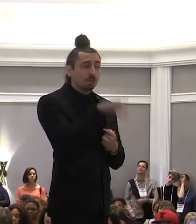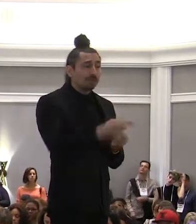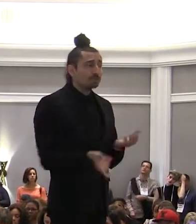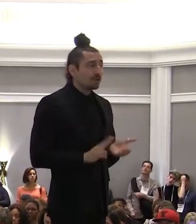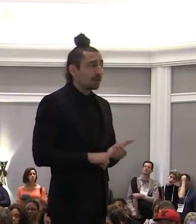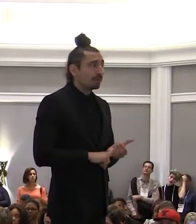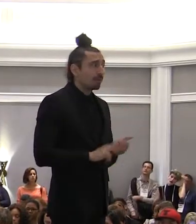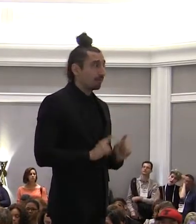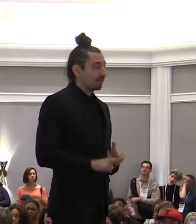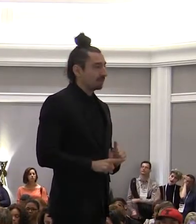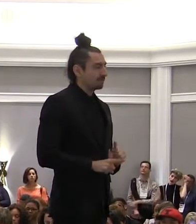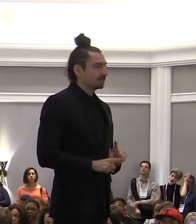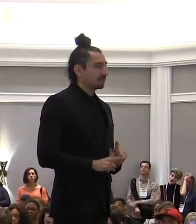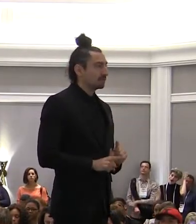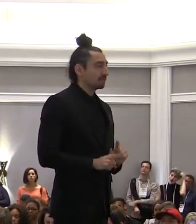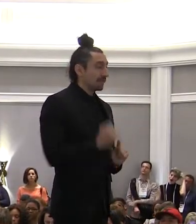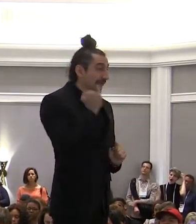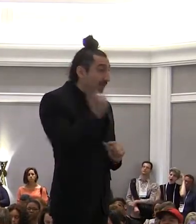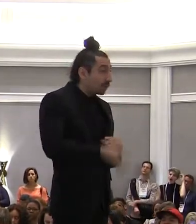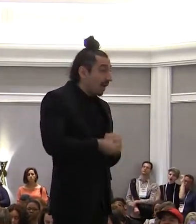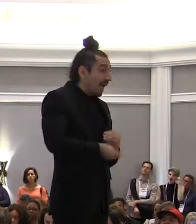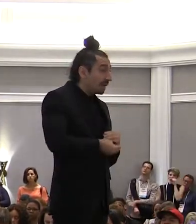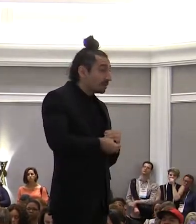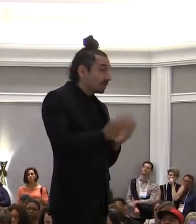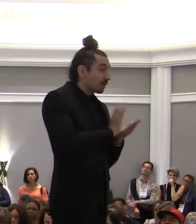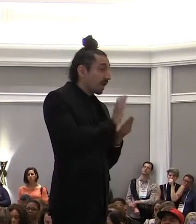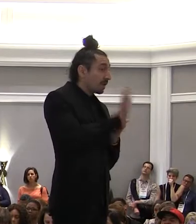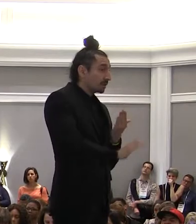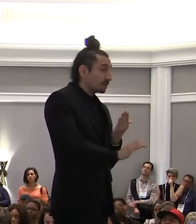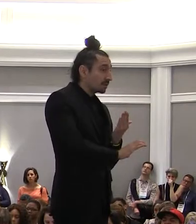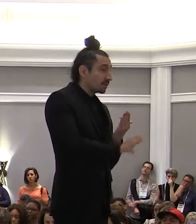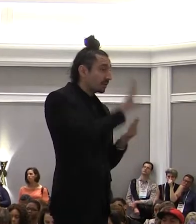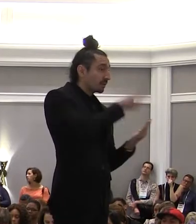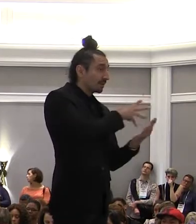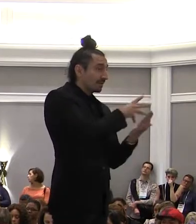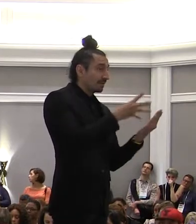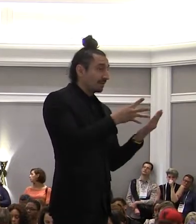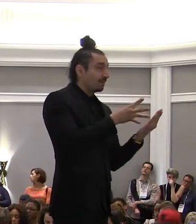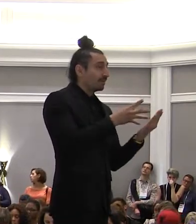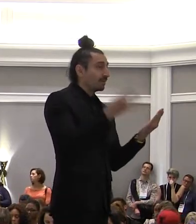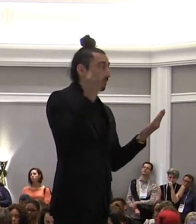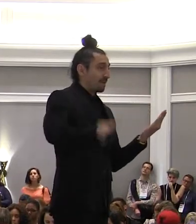But if you do add things to your calendar on Conference 2.0, it's very helpful for us as you already noticed today.